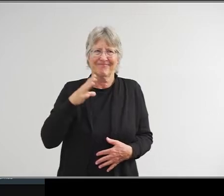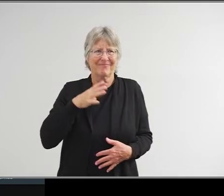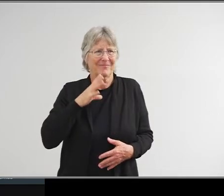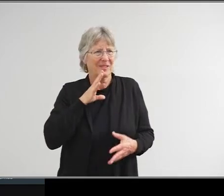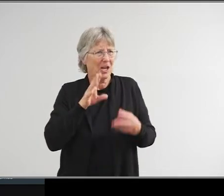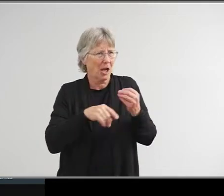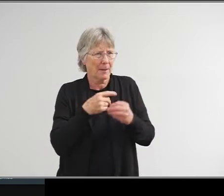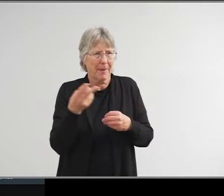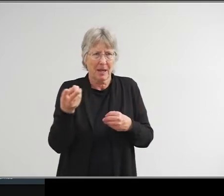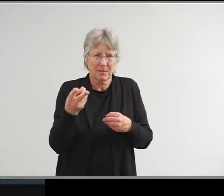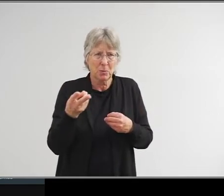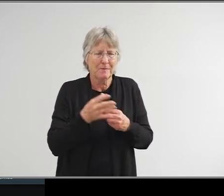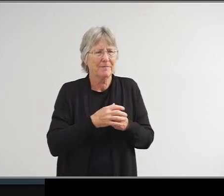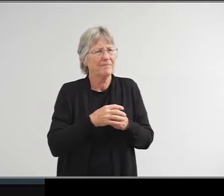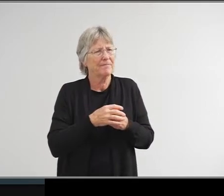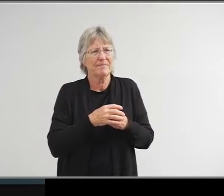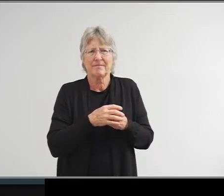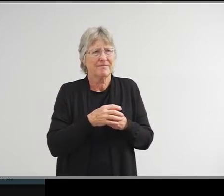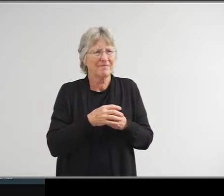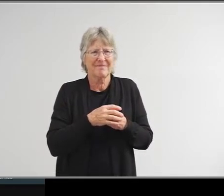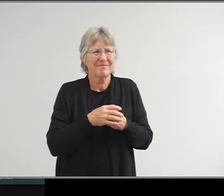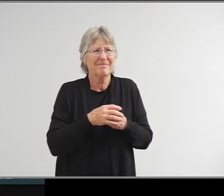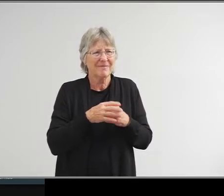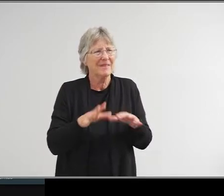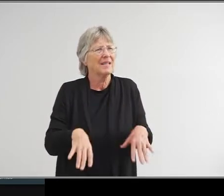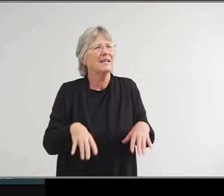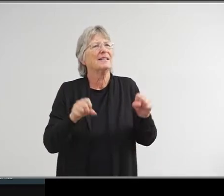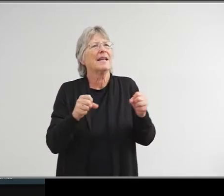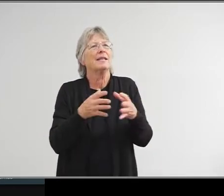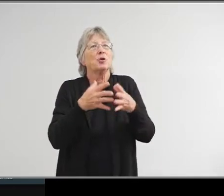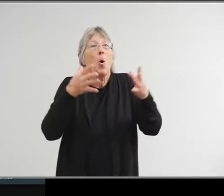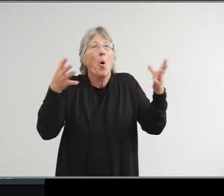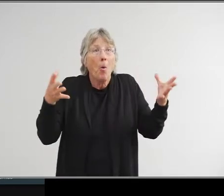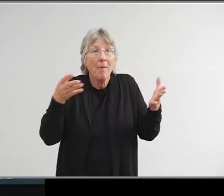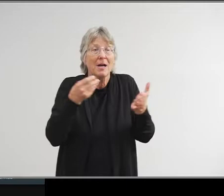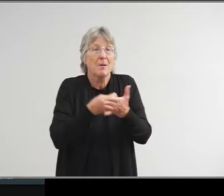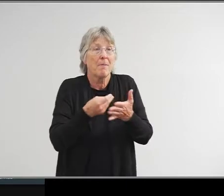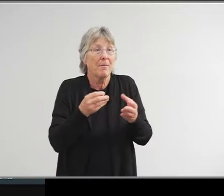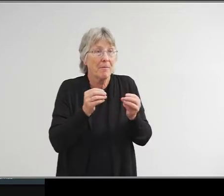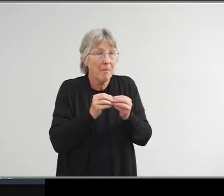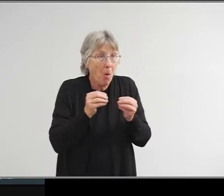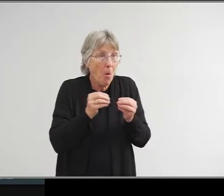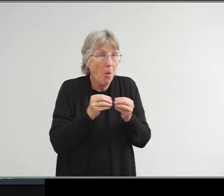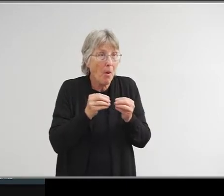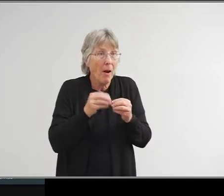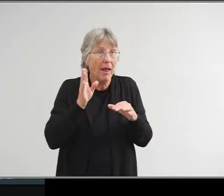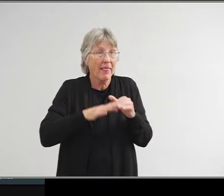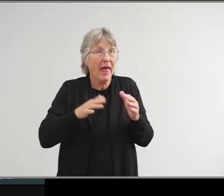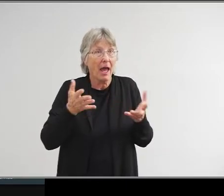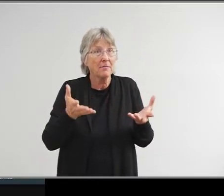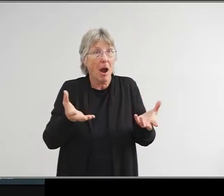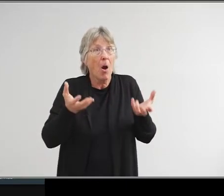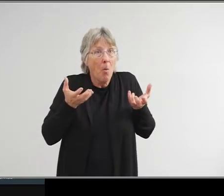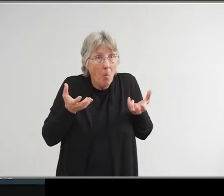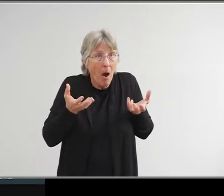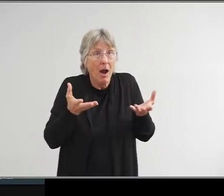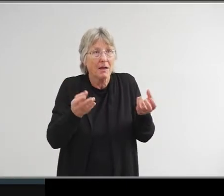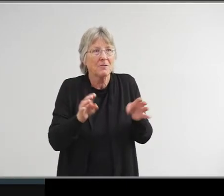and Dr. Baker, it takes so much more than our will to want to open up schools.